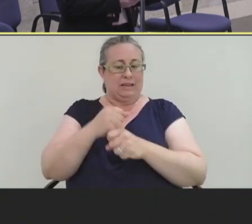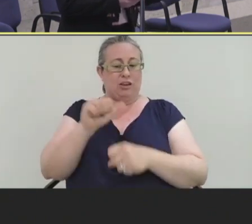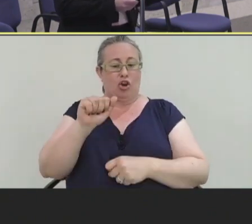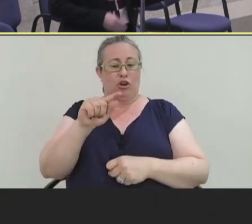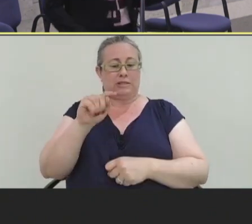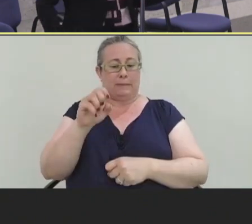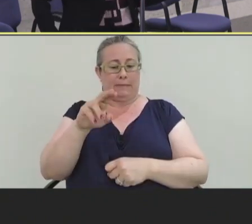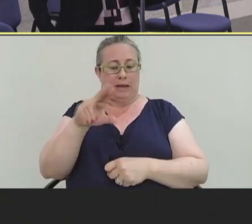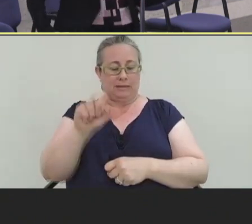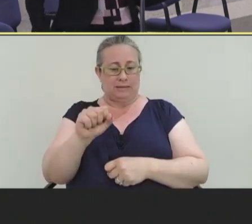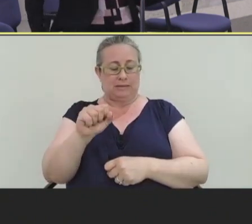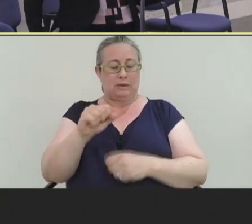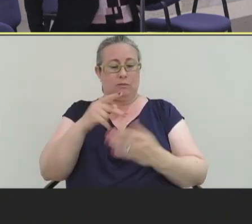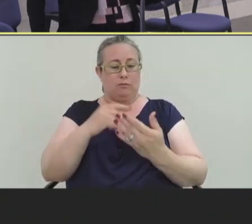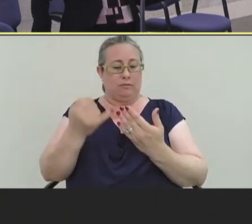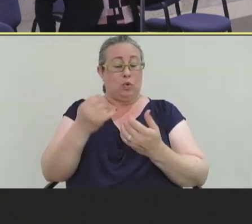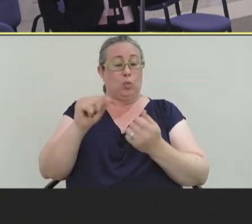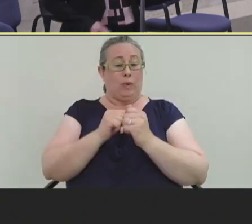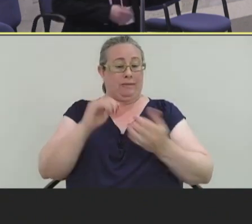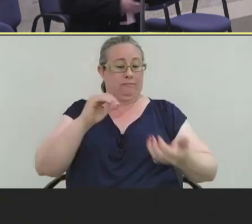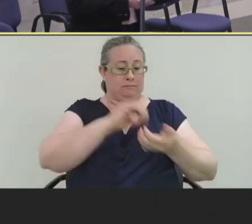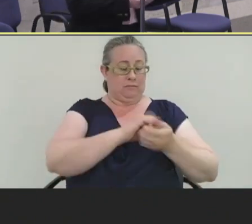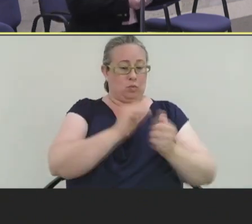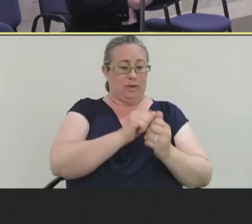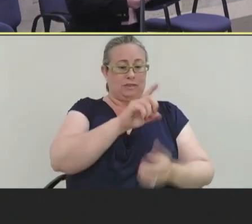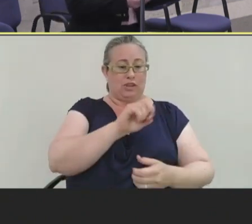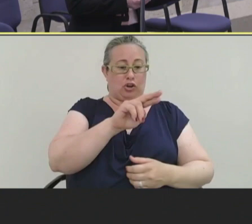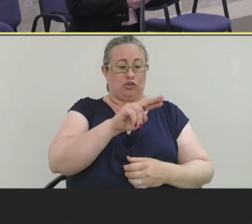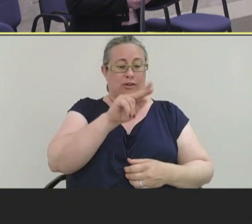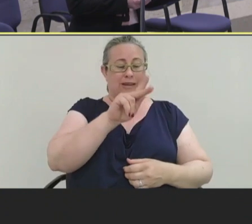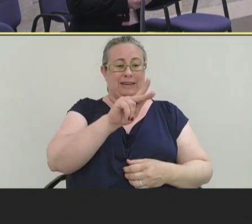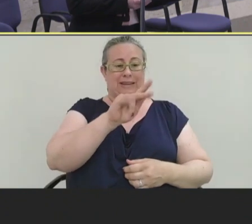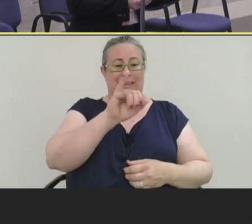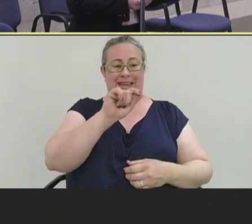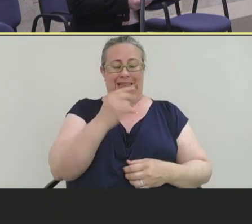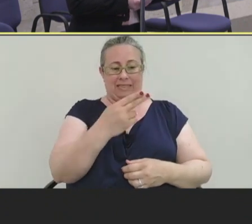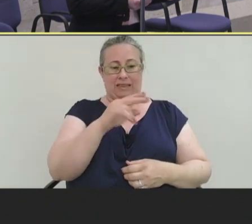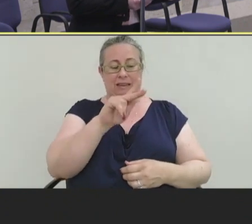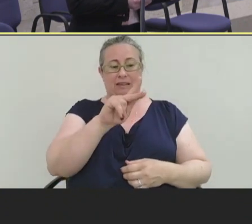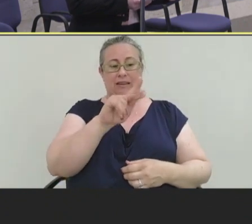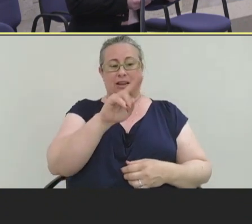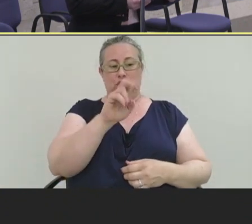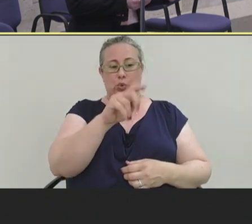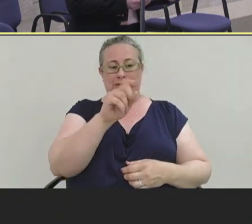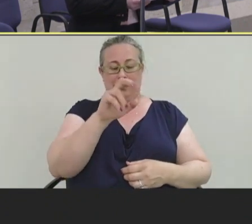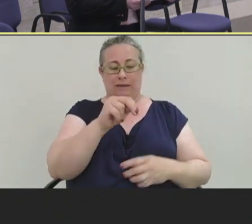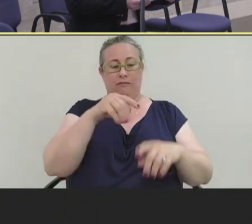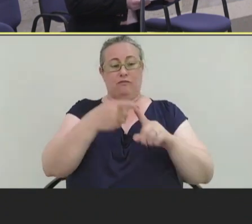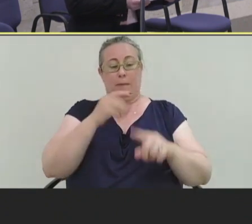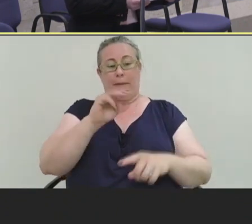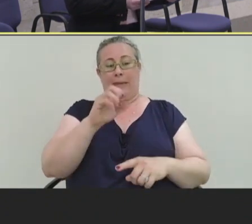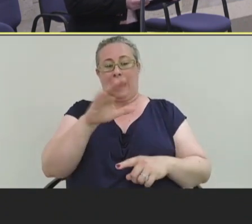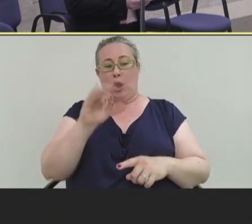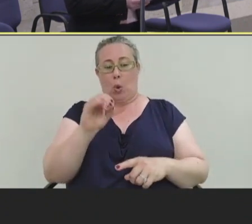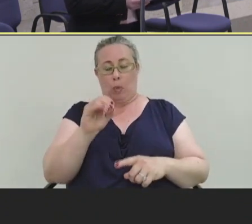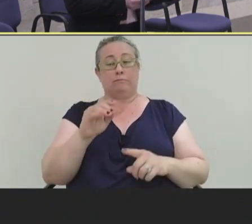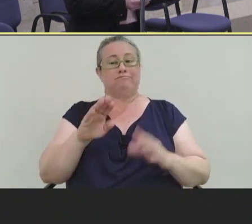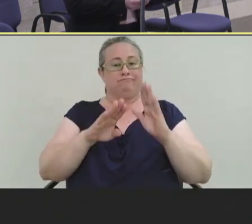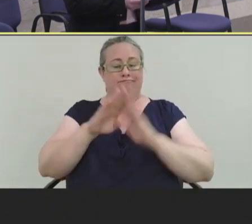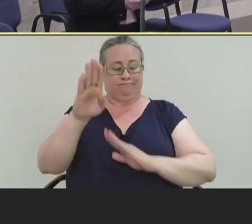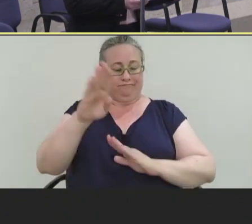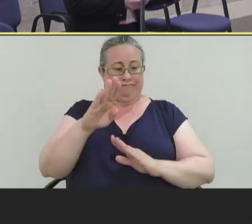in collaboration with Dr. Keith Knutson at the Mayo Clinic, have developed a vaccine construct